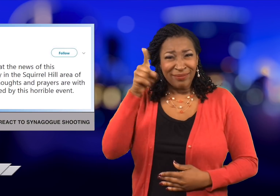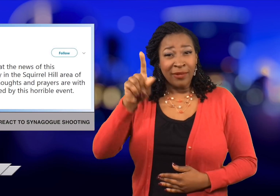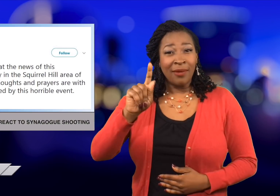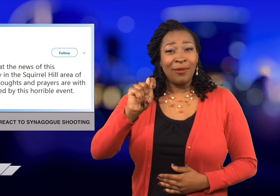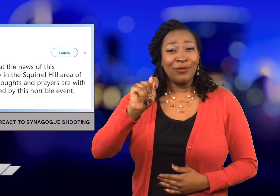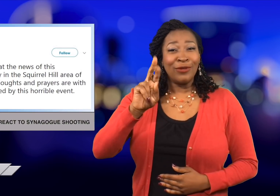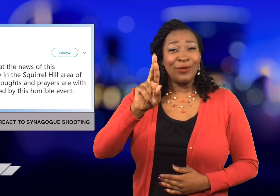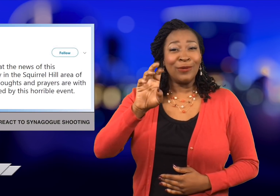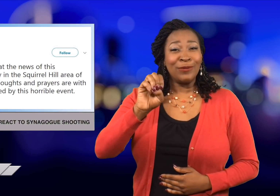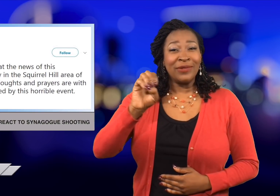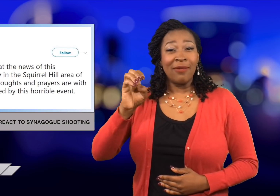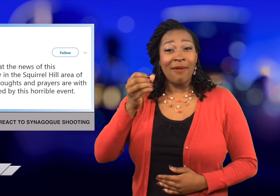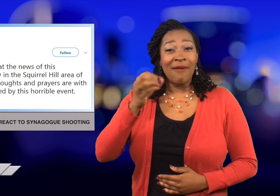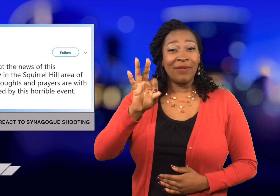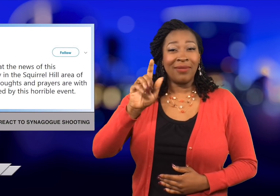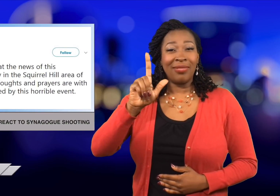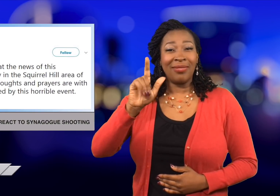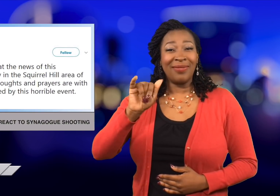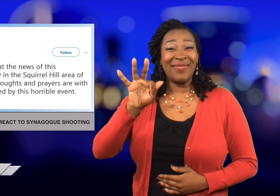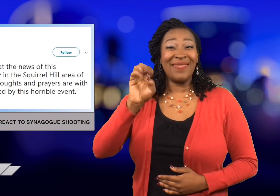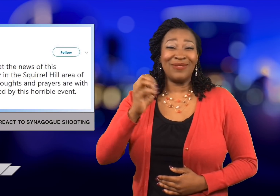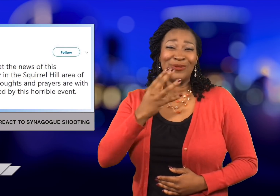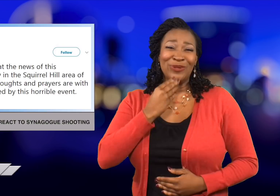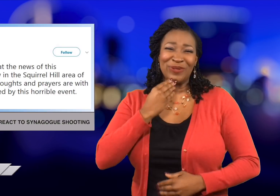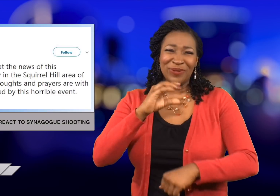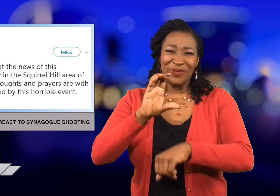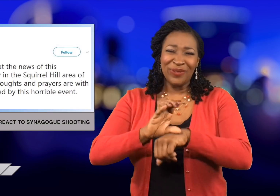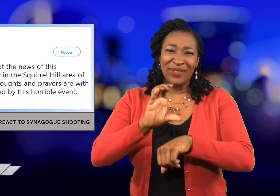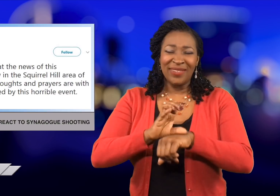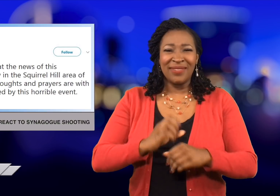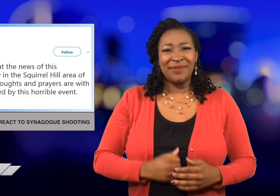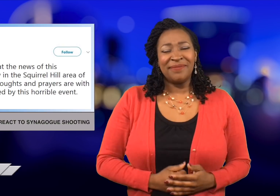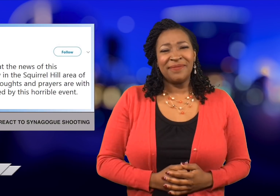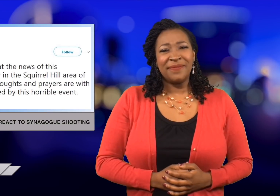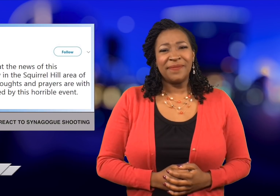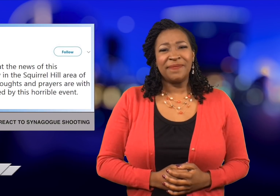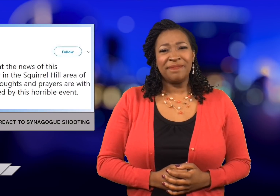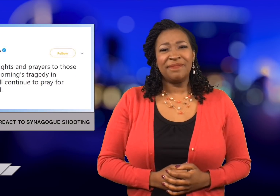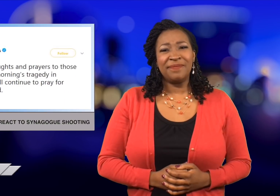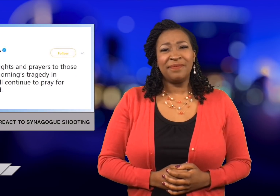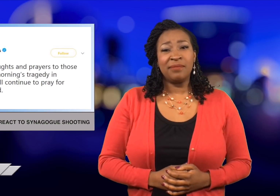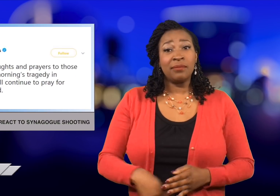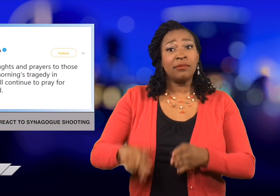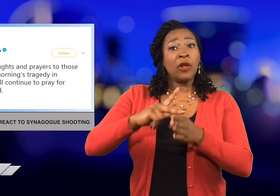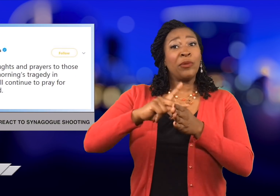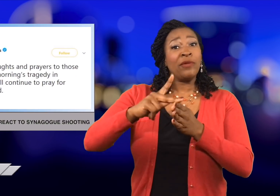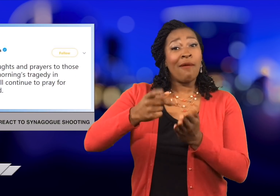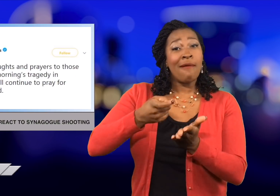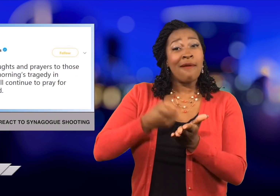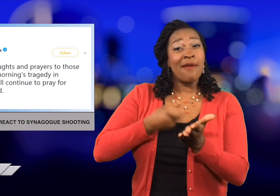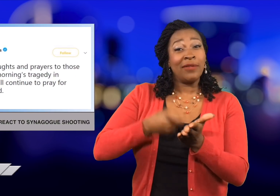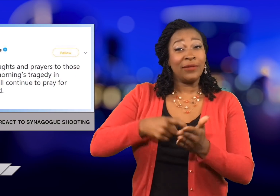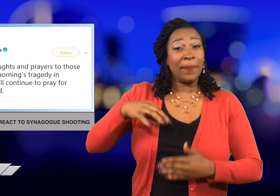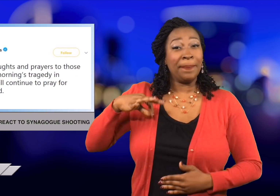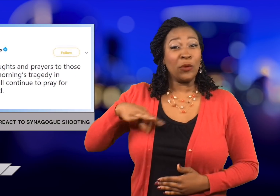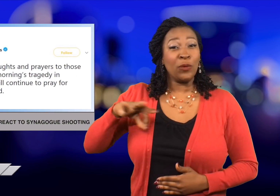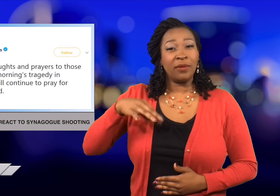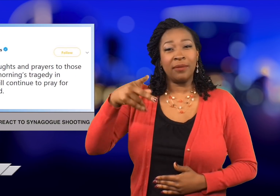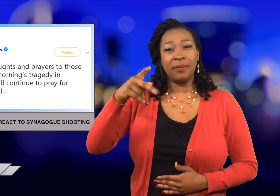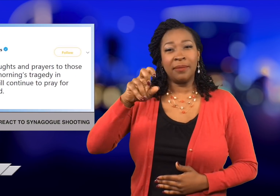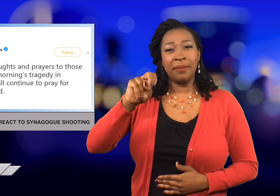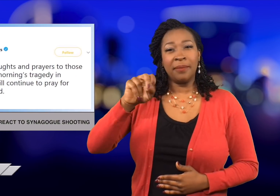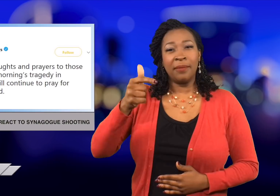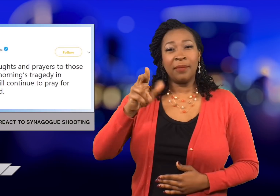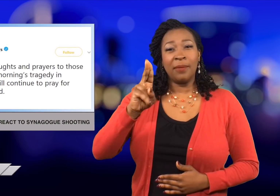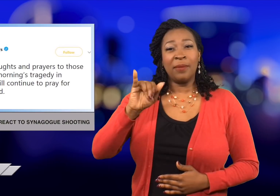Pro hockey's, Pittsburgh Penguins wrote that they were incredibly saddened to hear of the